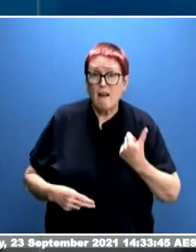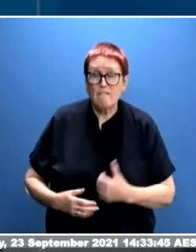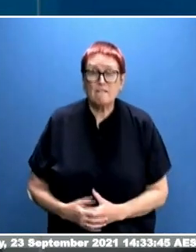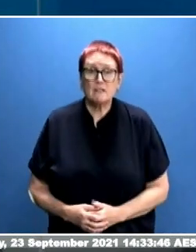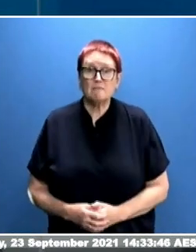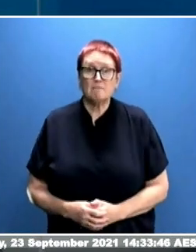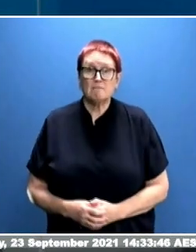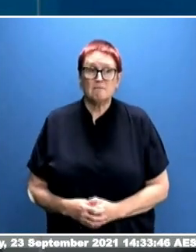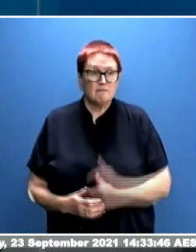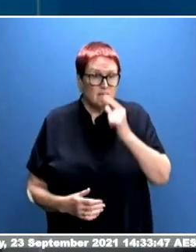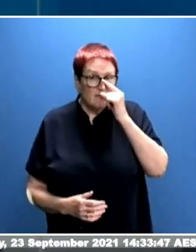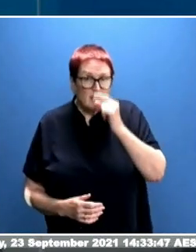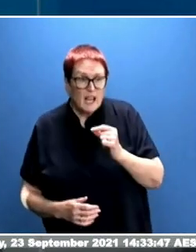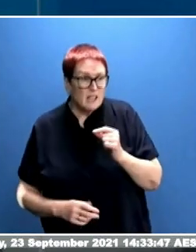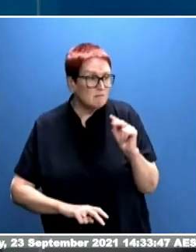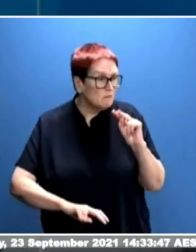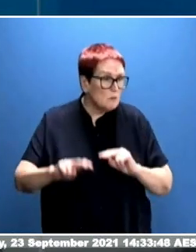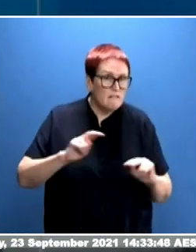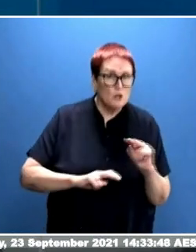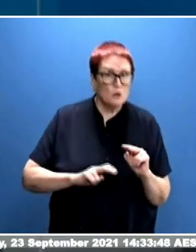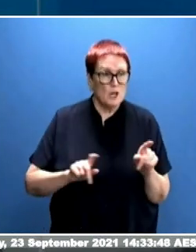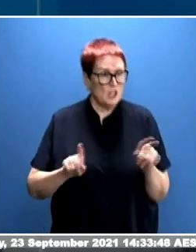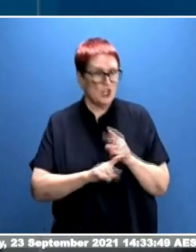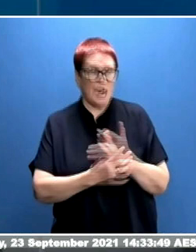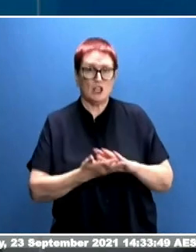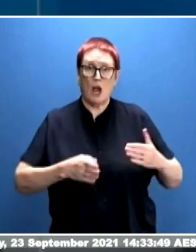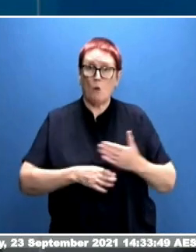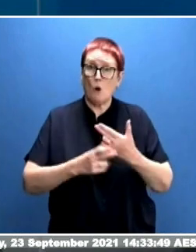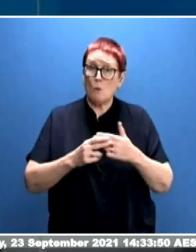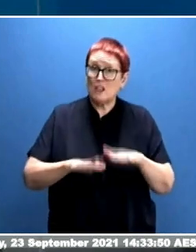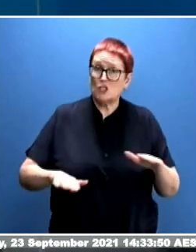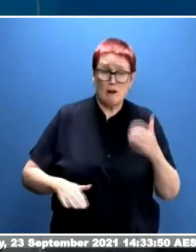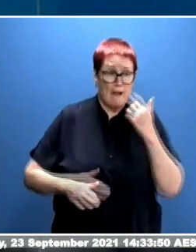to review and assess their practice on a daily basis, and how they manage things